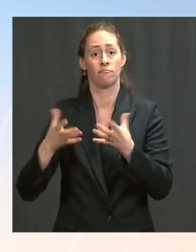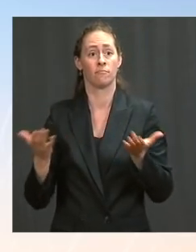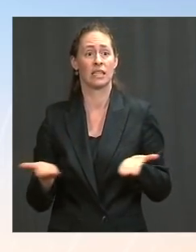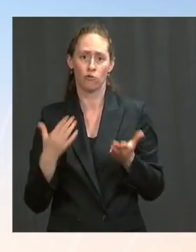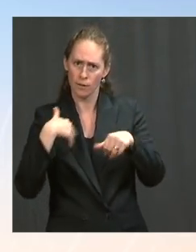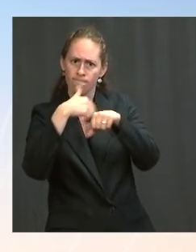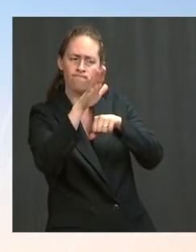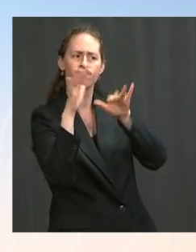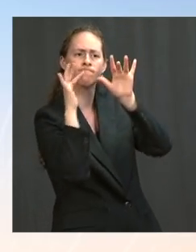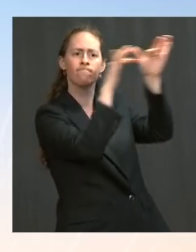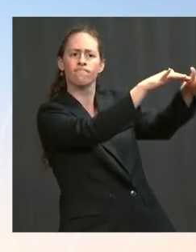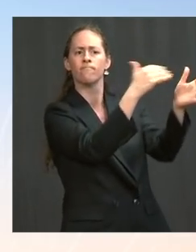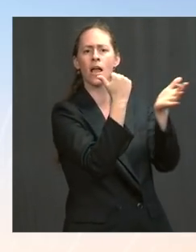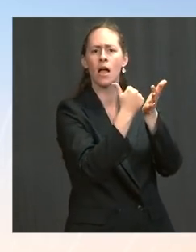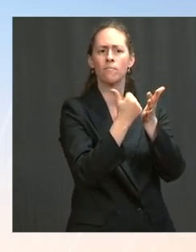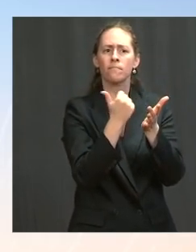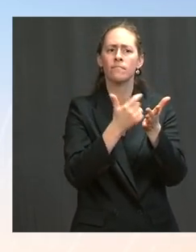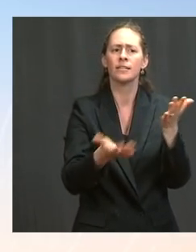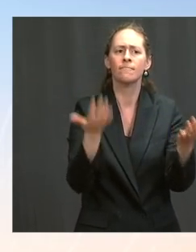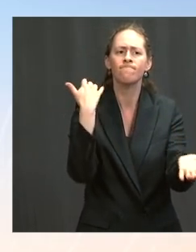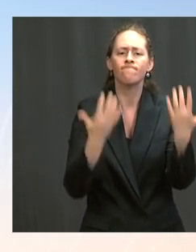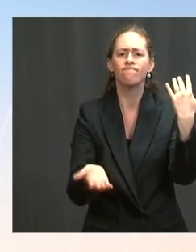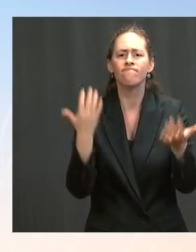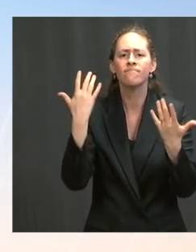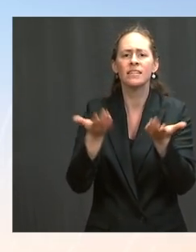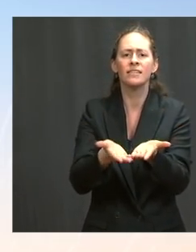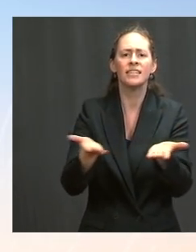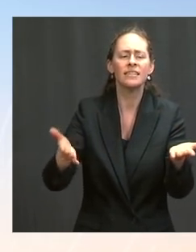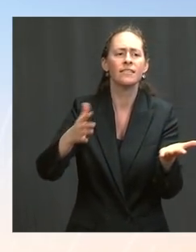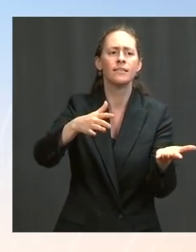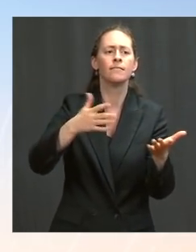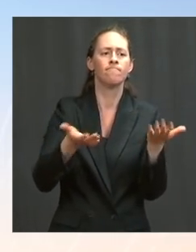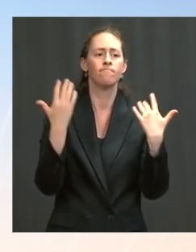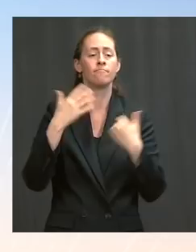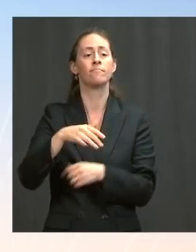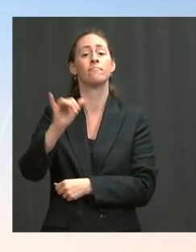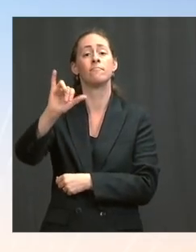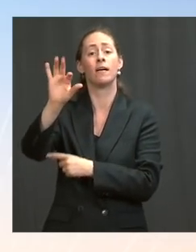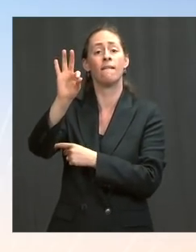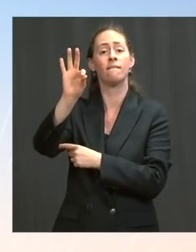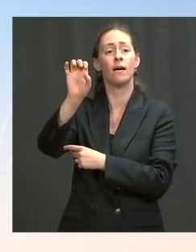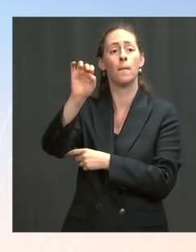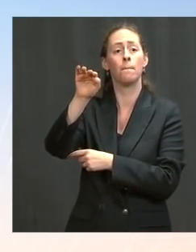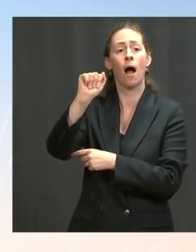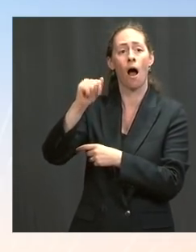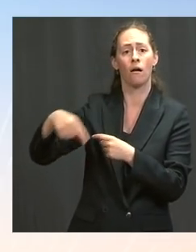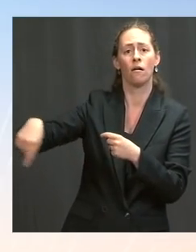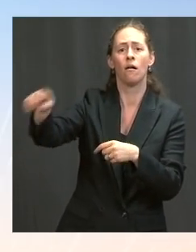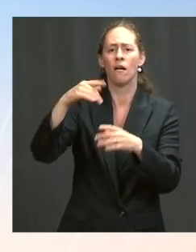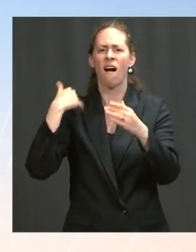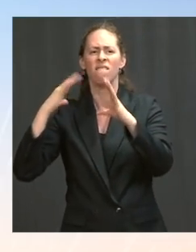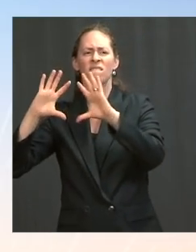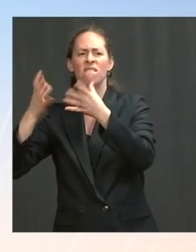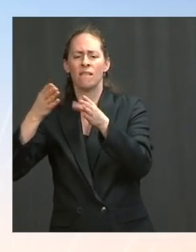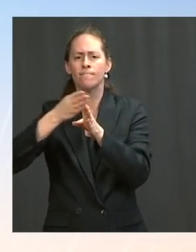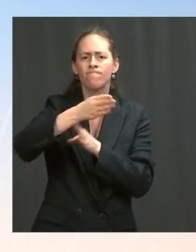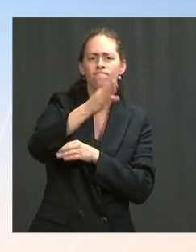And two FEMA-supported search-and-rescue teams are involved in the response to the devastating incident. And additional FEMA National Urban Search